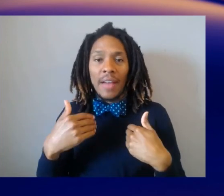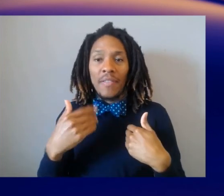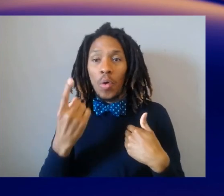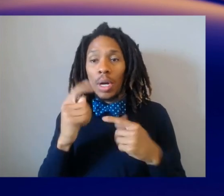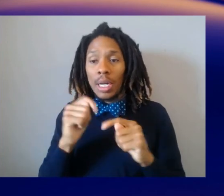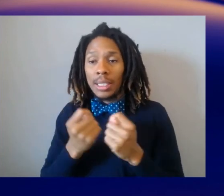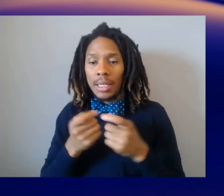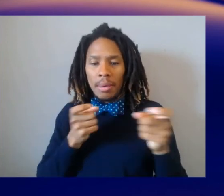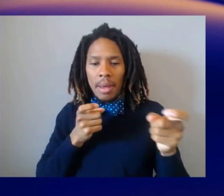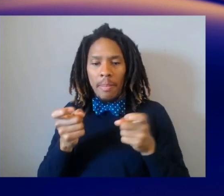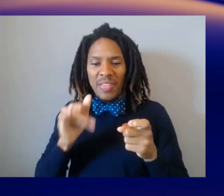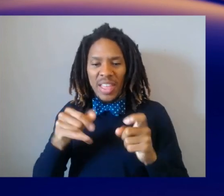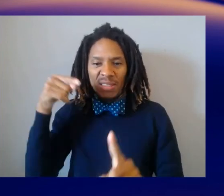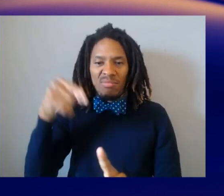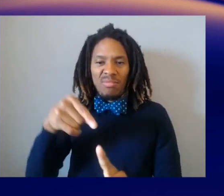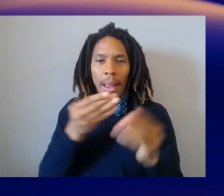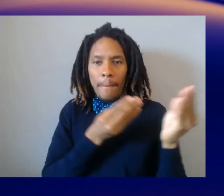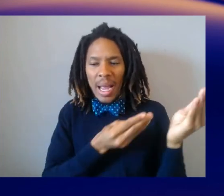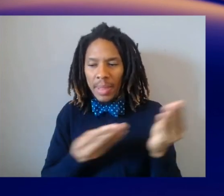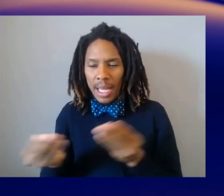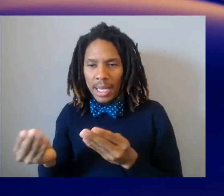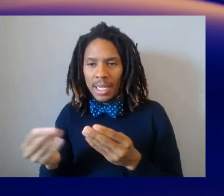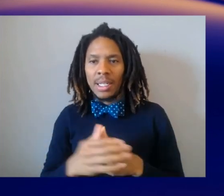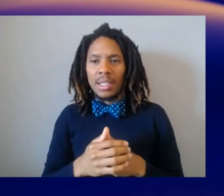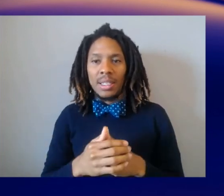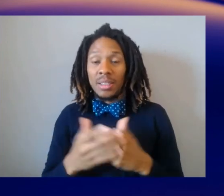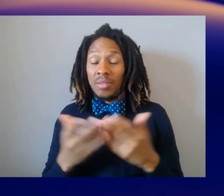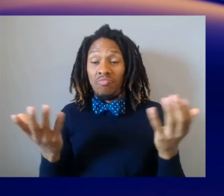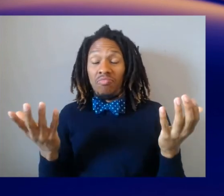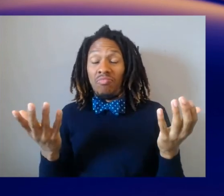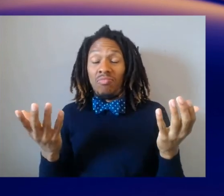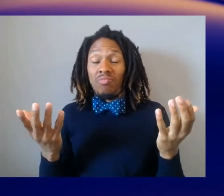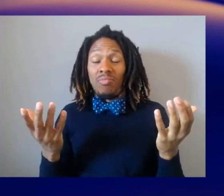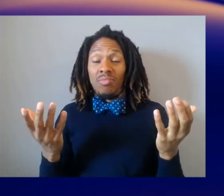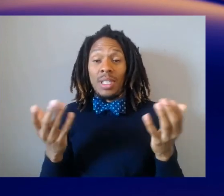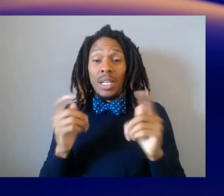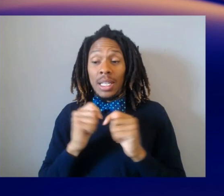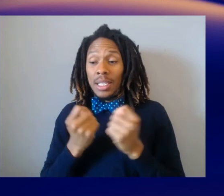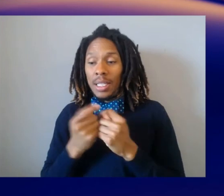that pipeline and then just the teams that are building models or training models